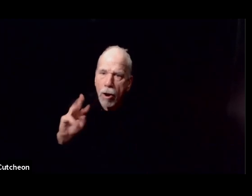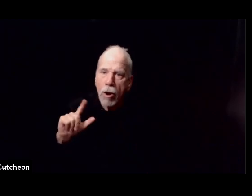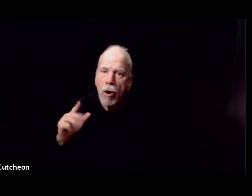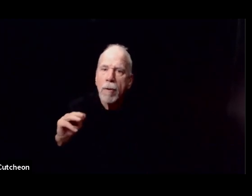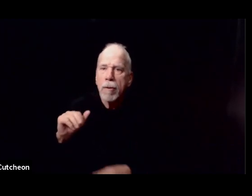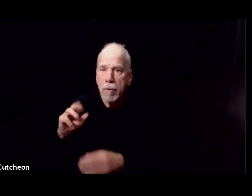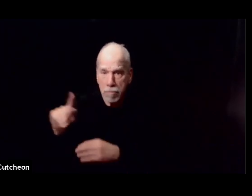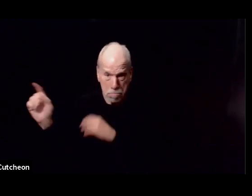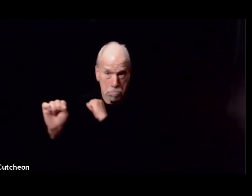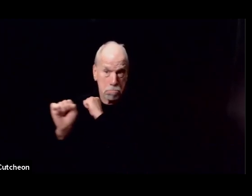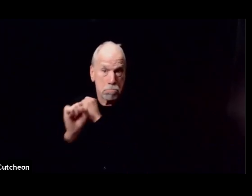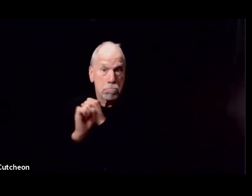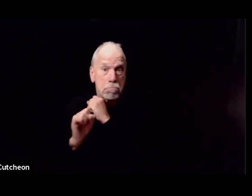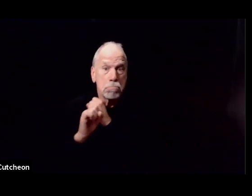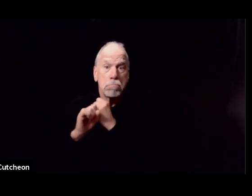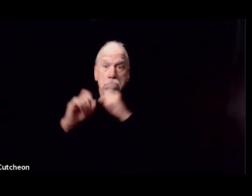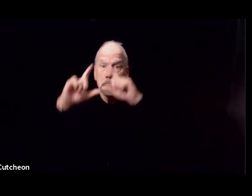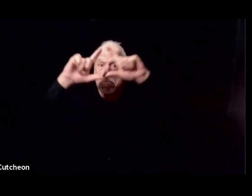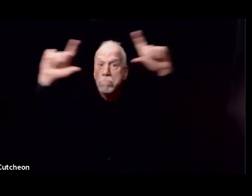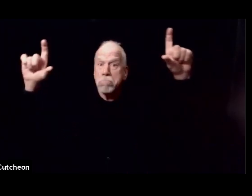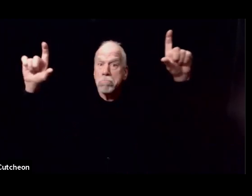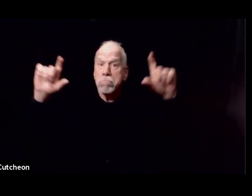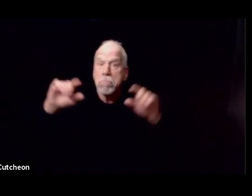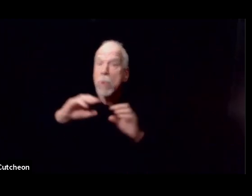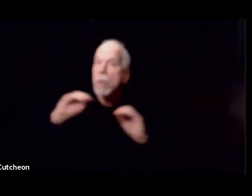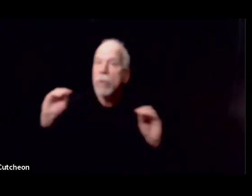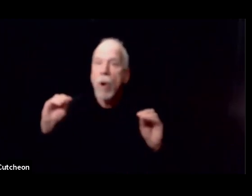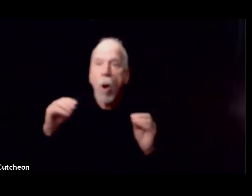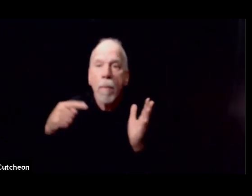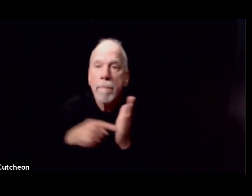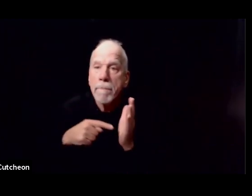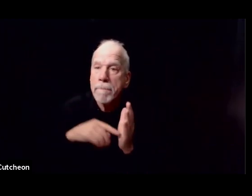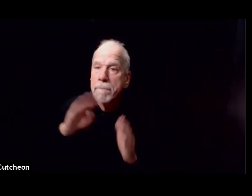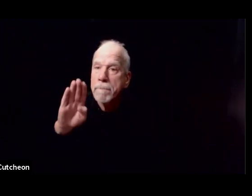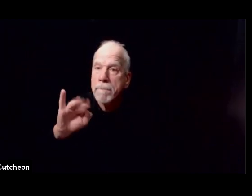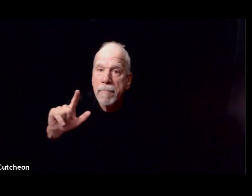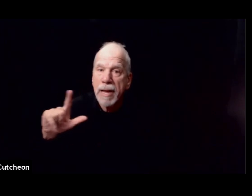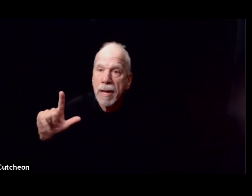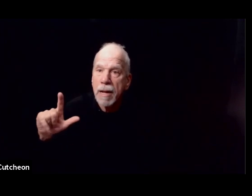for the testing that they administer I think that believes strictly PCR testing. At this